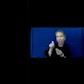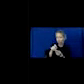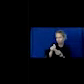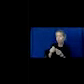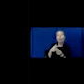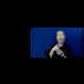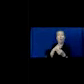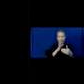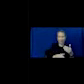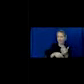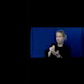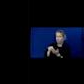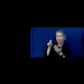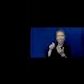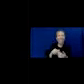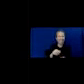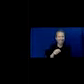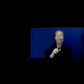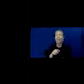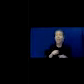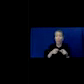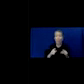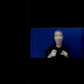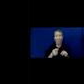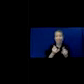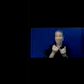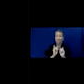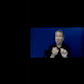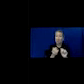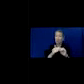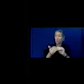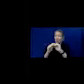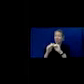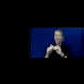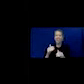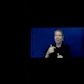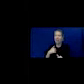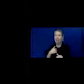As she is getting more independent, I've slowly faded out from her.